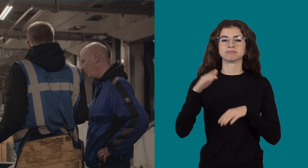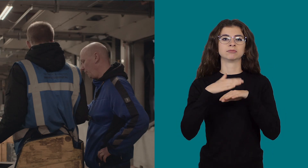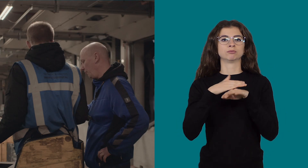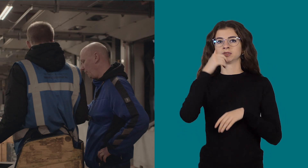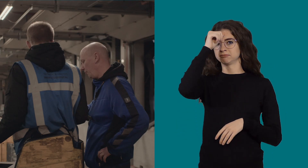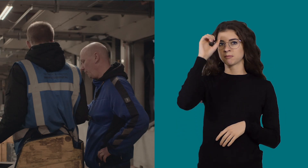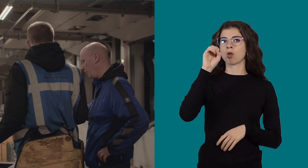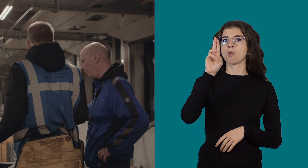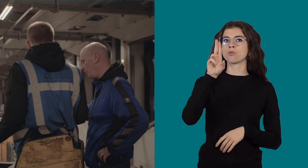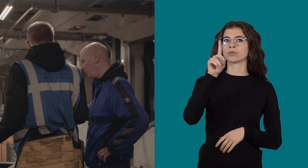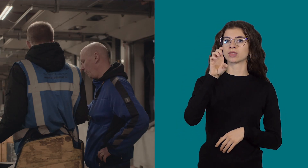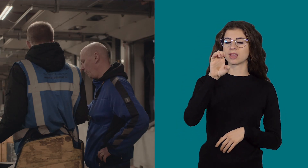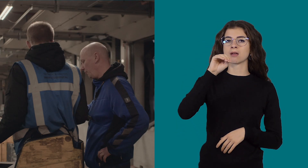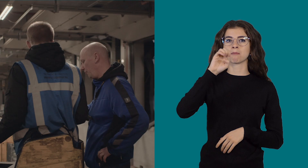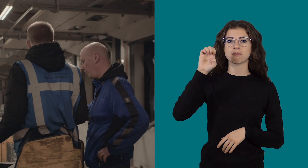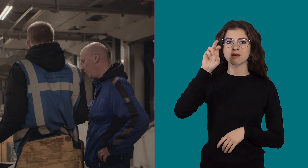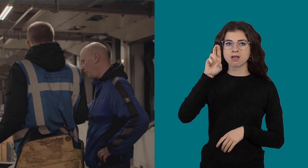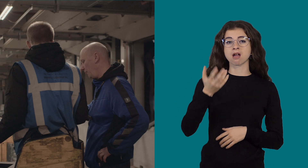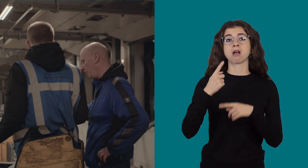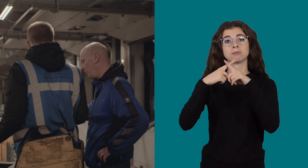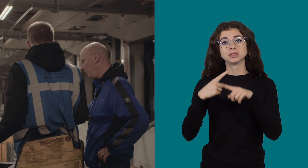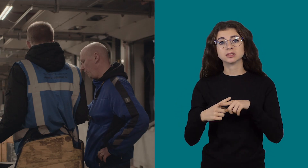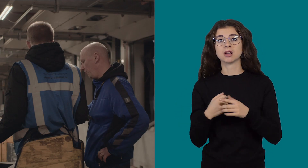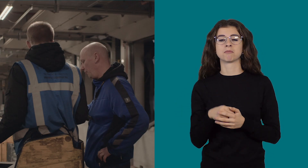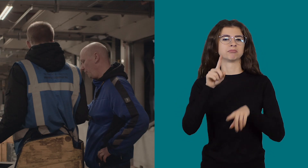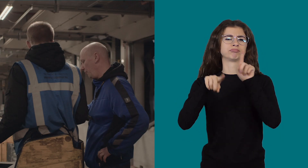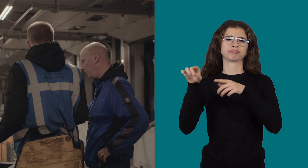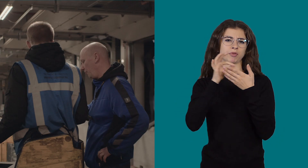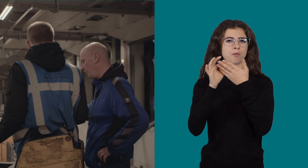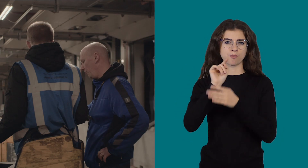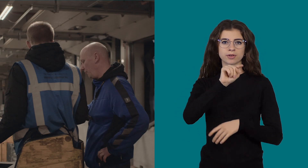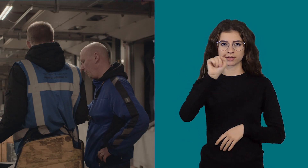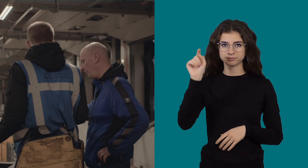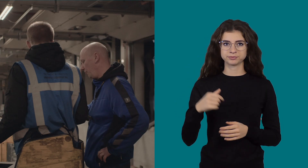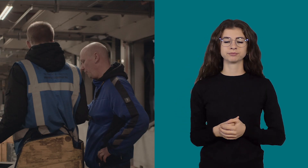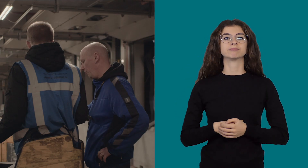for example to Oude Meer, Amsterdam or various other places.